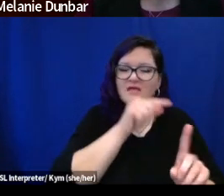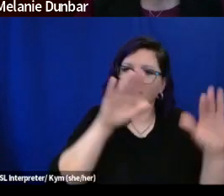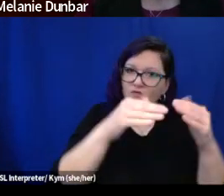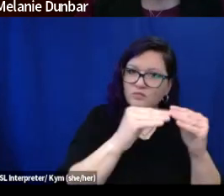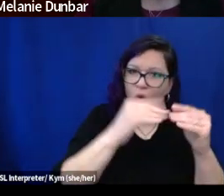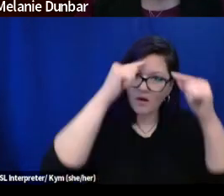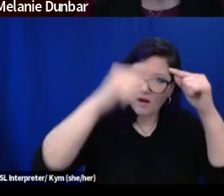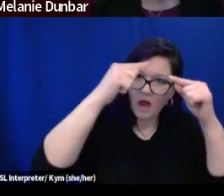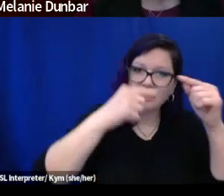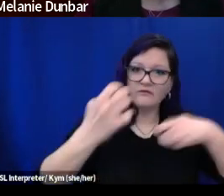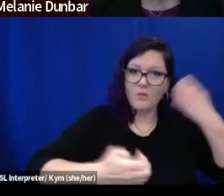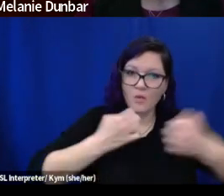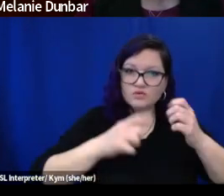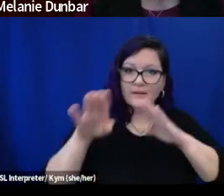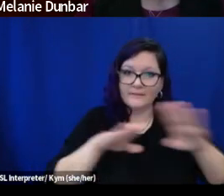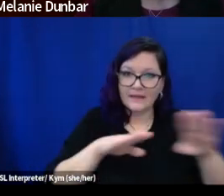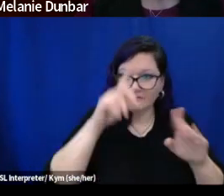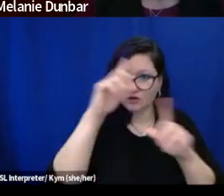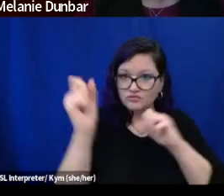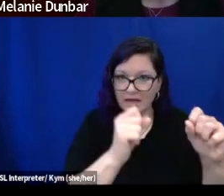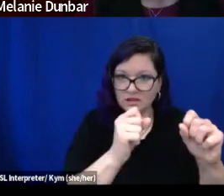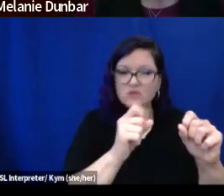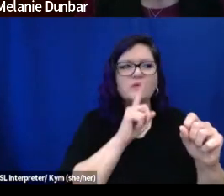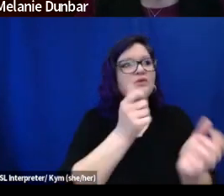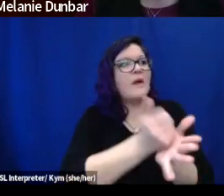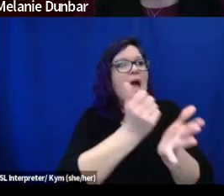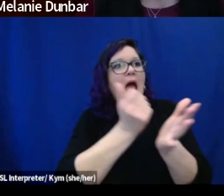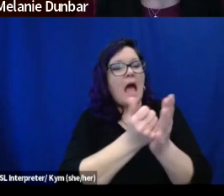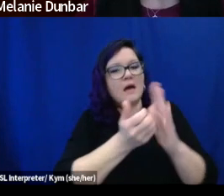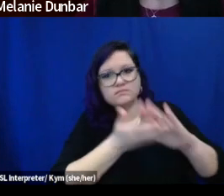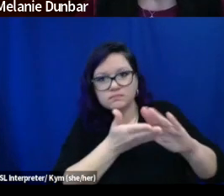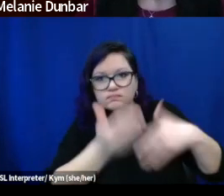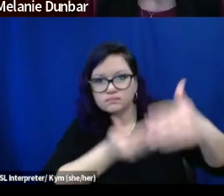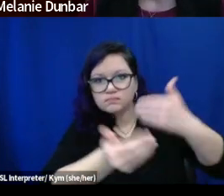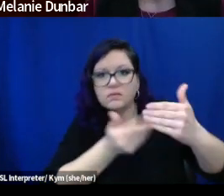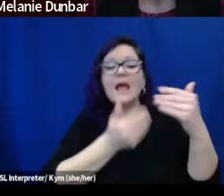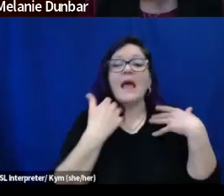emotional, and behavioral strategies to help facilitate healthy coping, and managing stress.